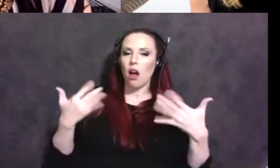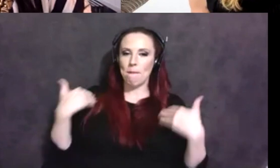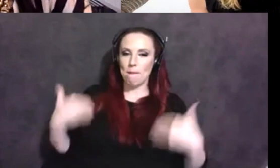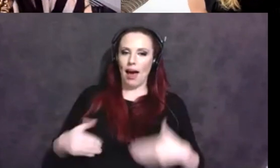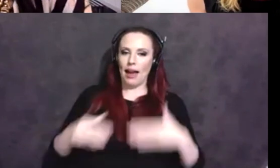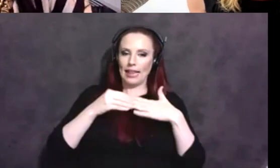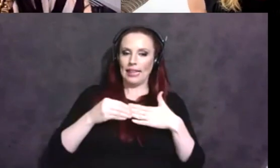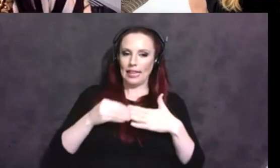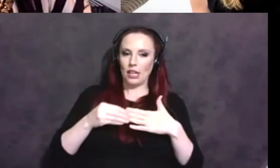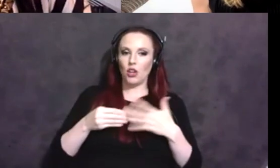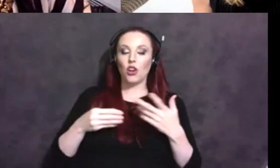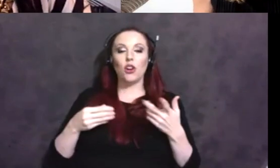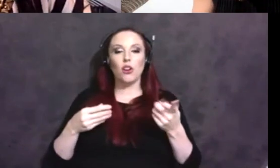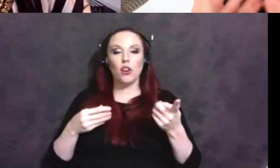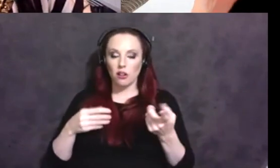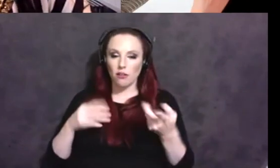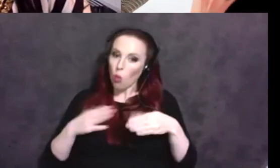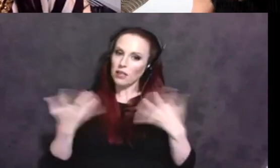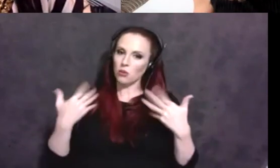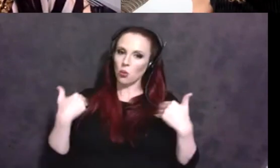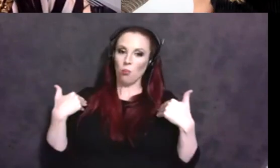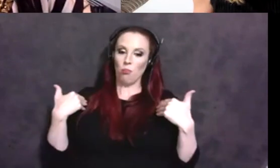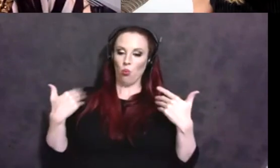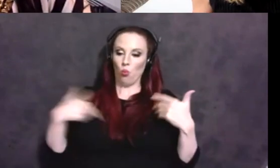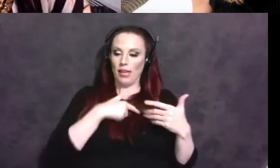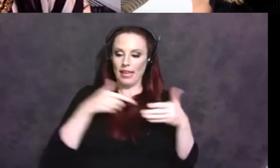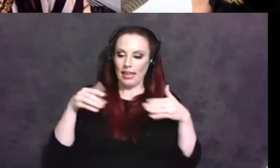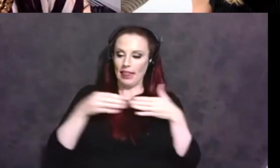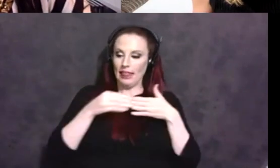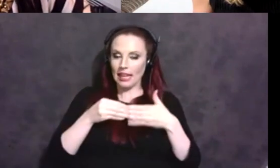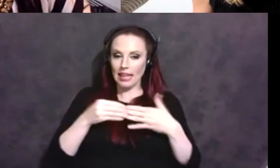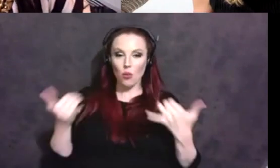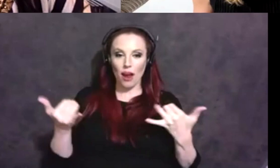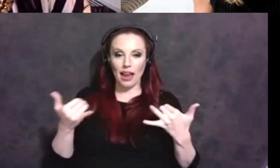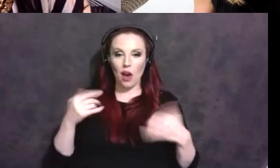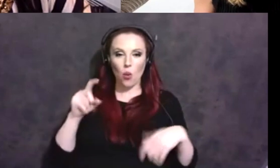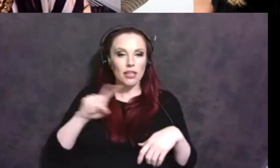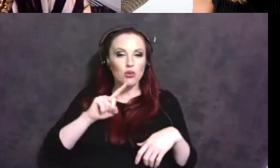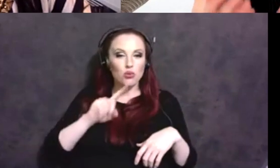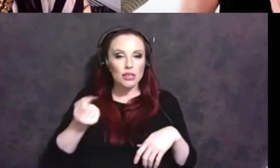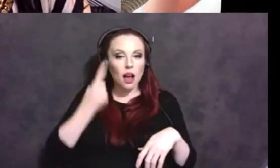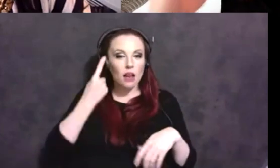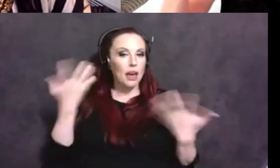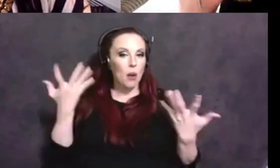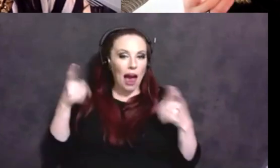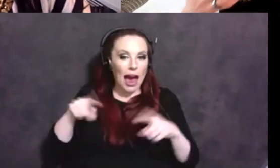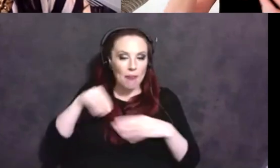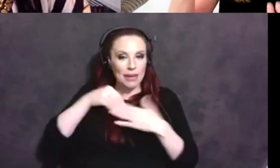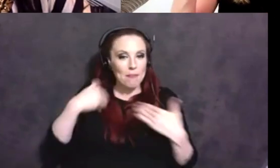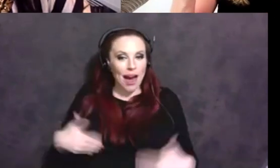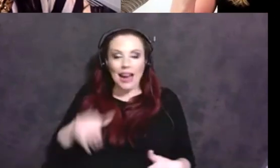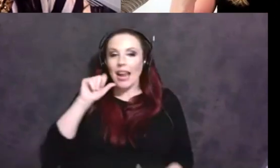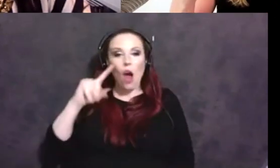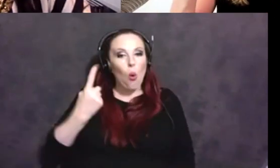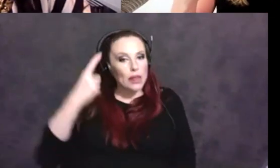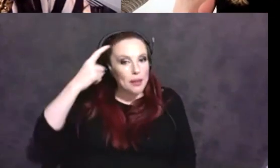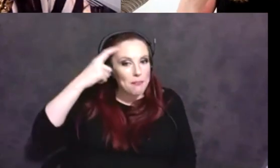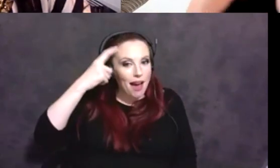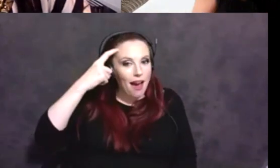Susan Gear, who focused on body leadership. I think that's a key here. When we are leading